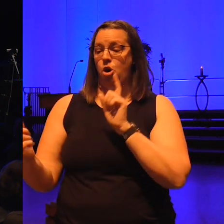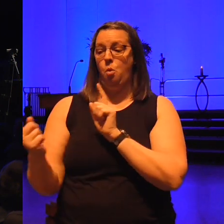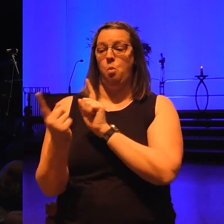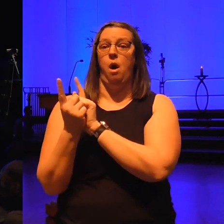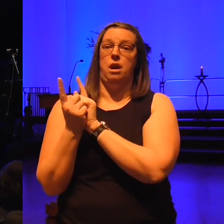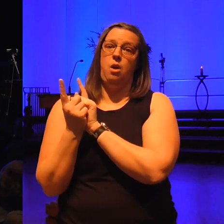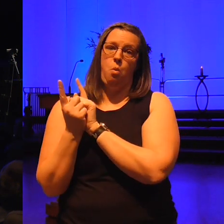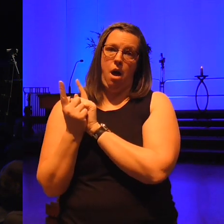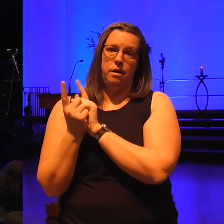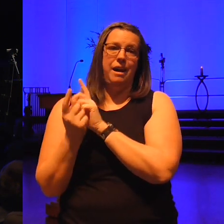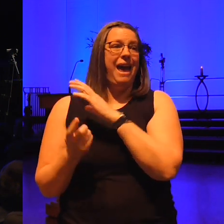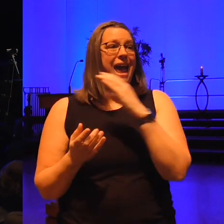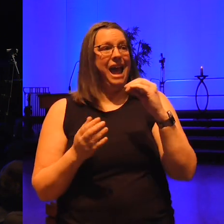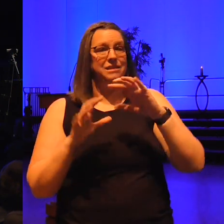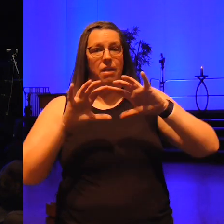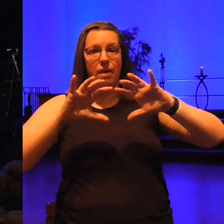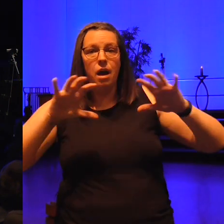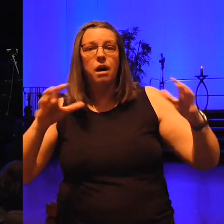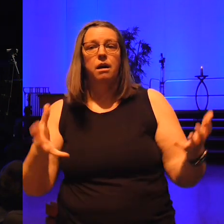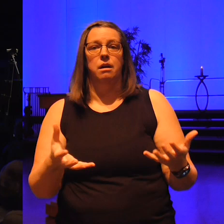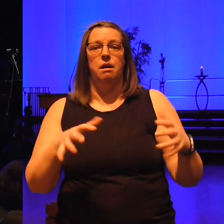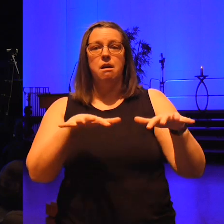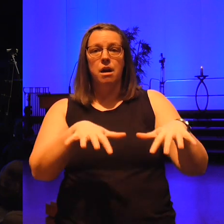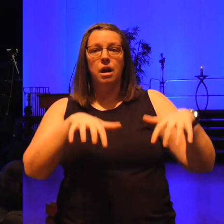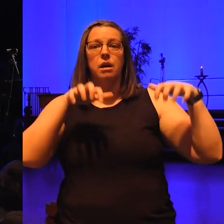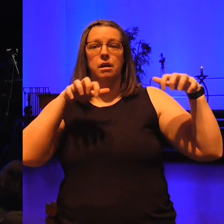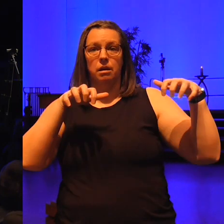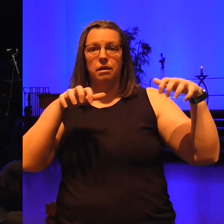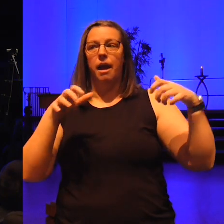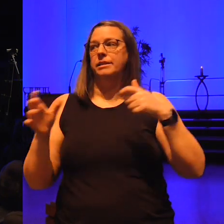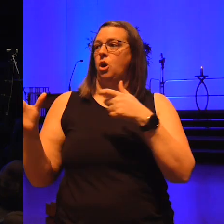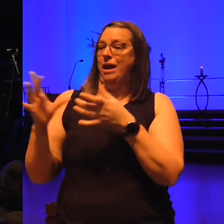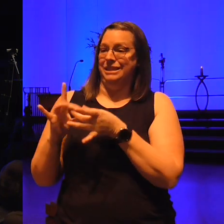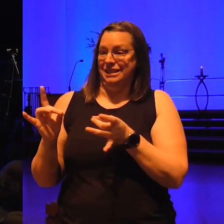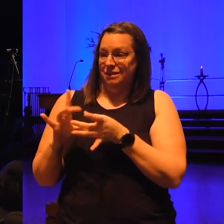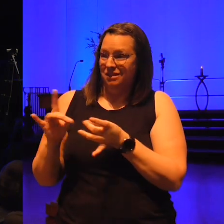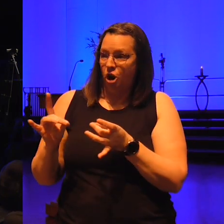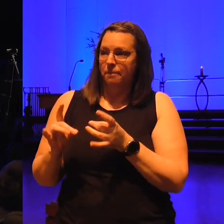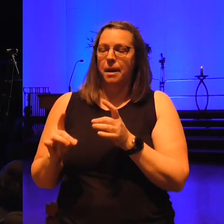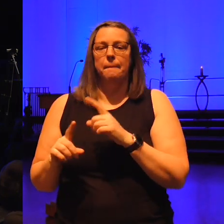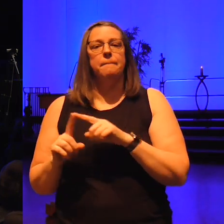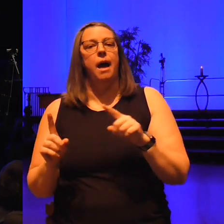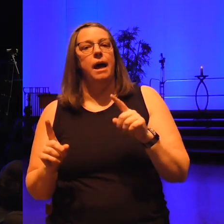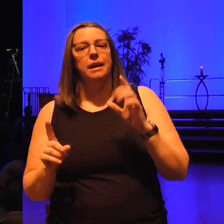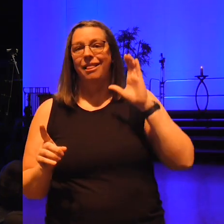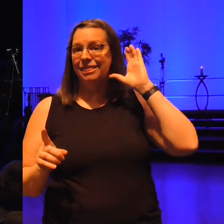of this congregation and creating a sermon to listening to uh the voice of my own vacation